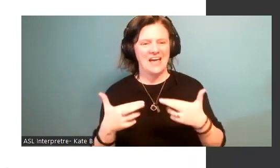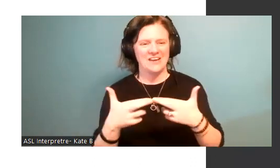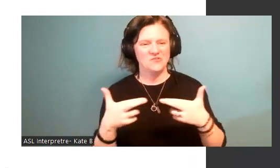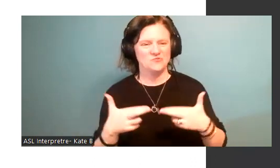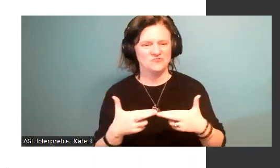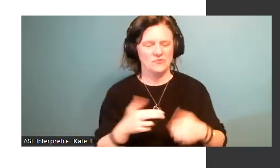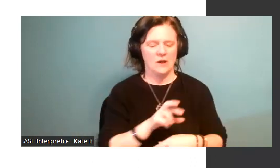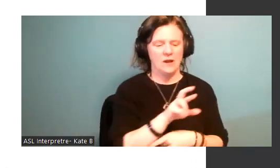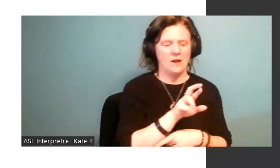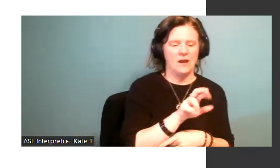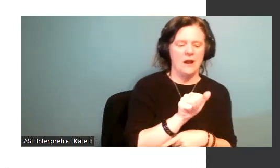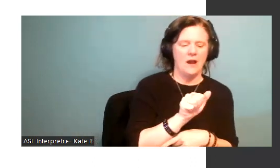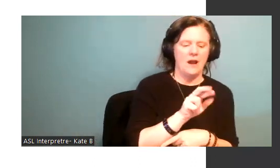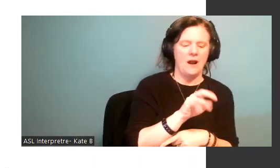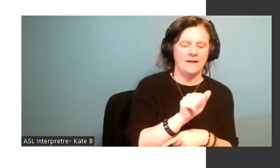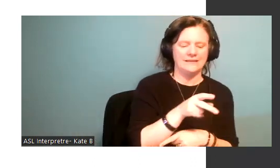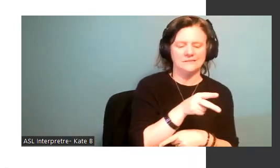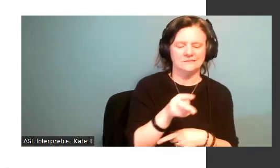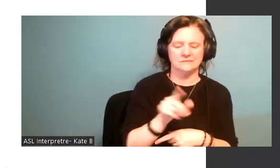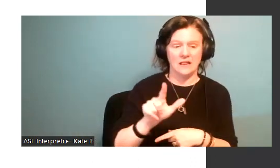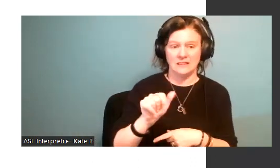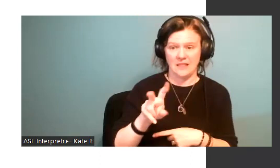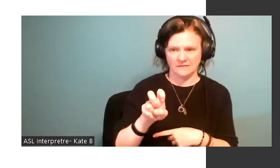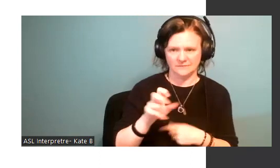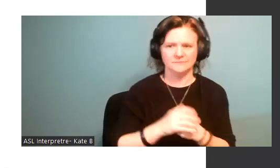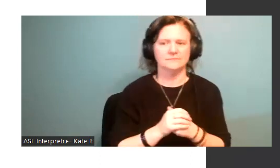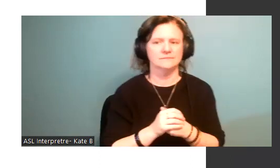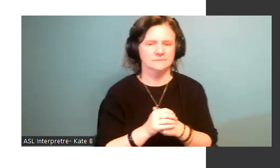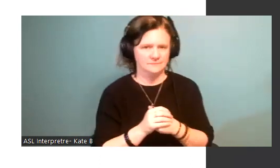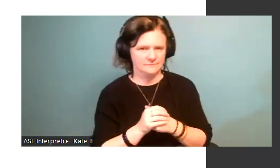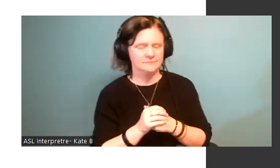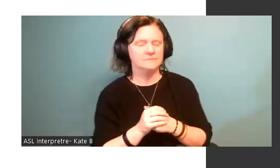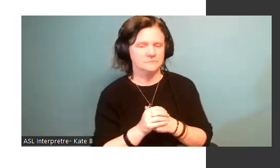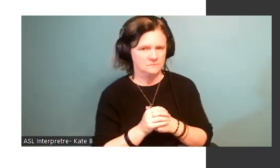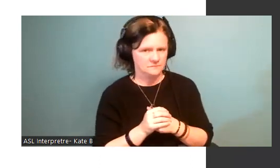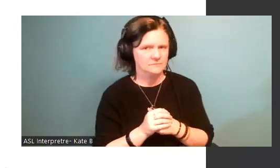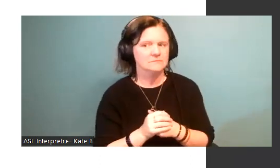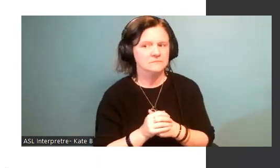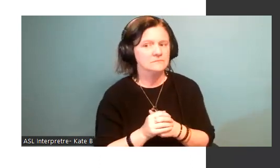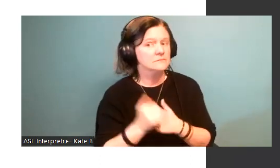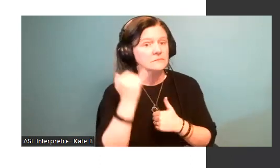and it is going to appear like text, so be